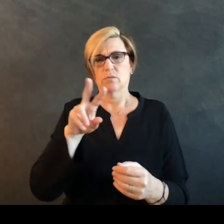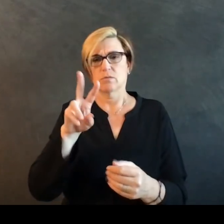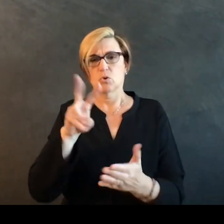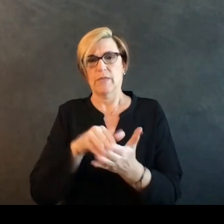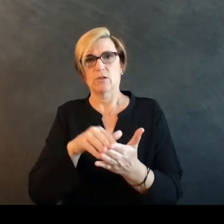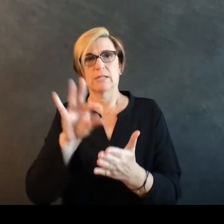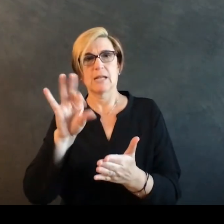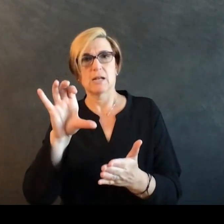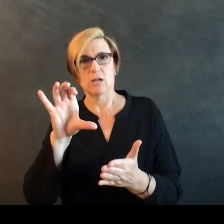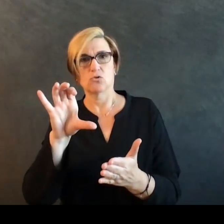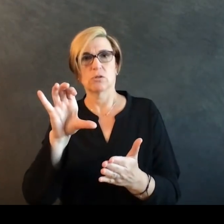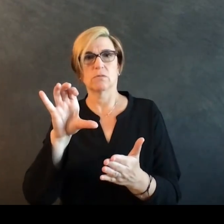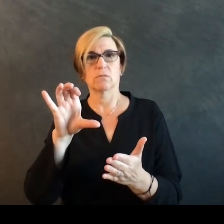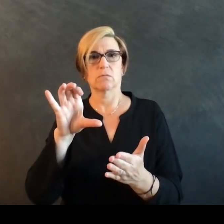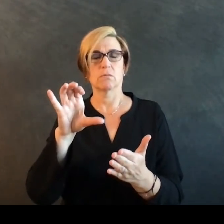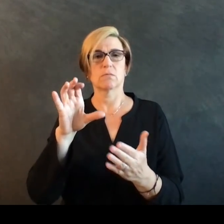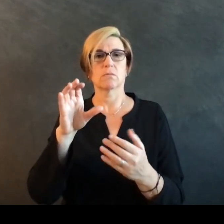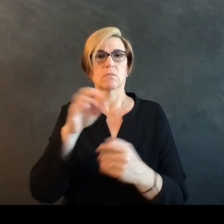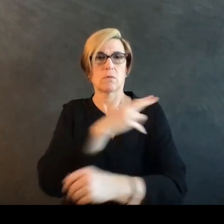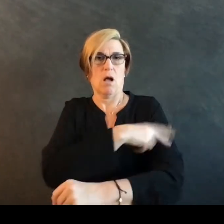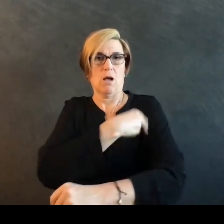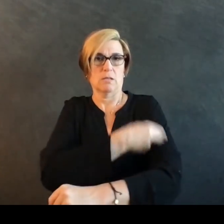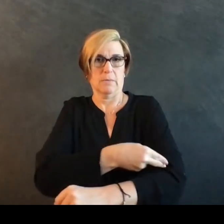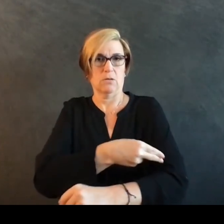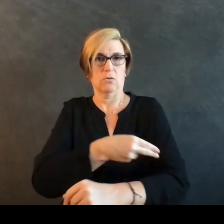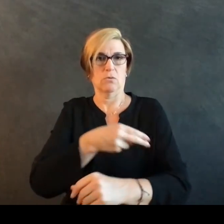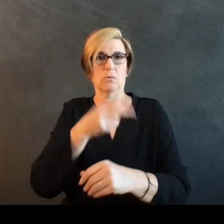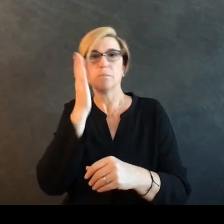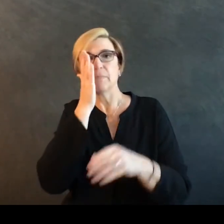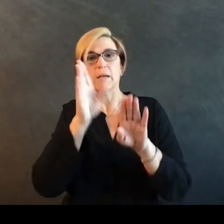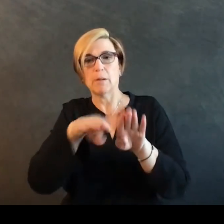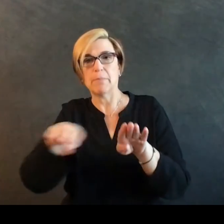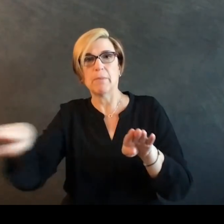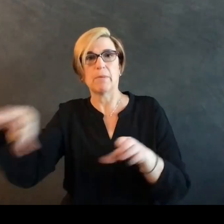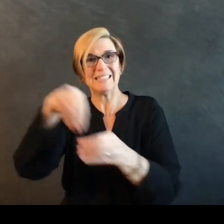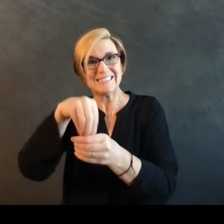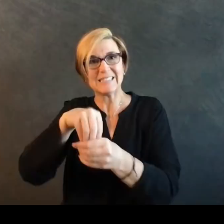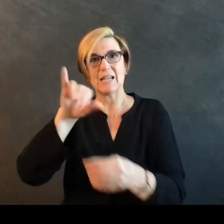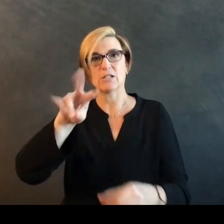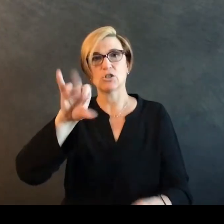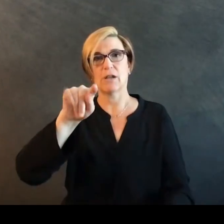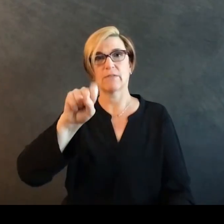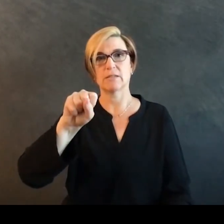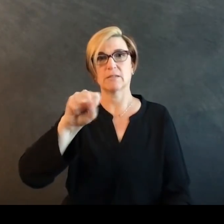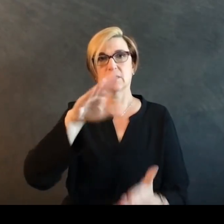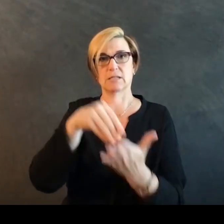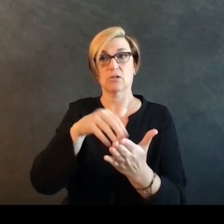hospital built in Javits Center and so we're going to be converting that to a